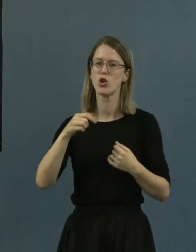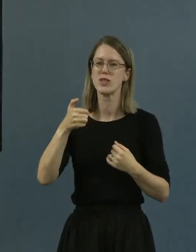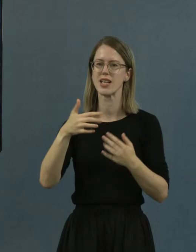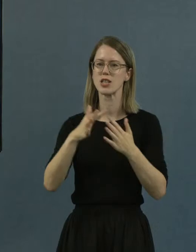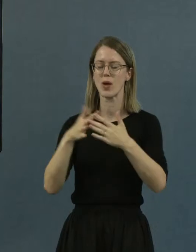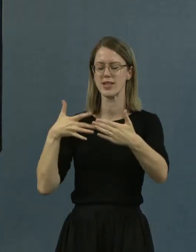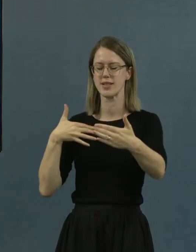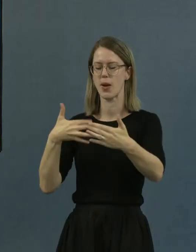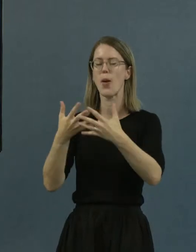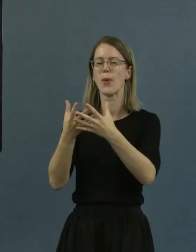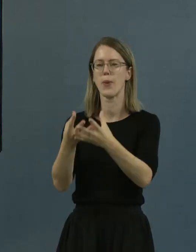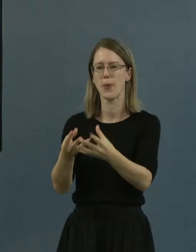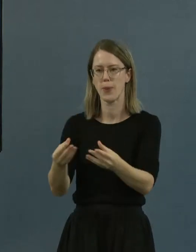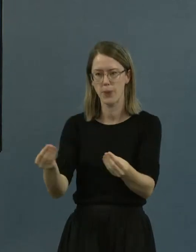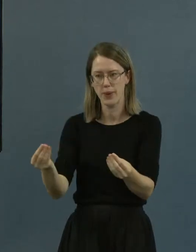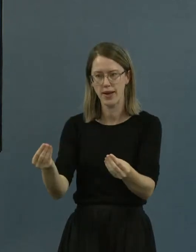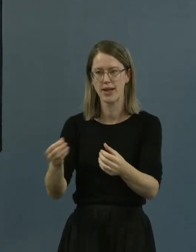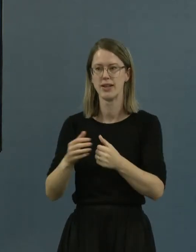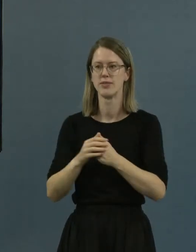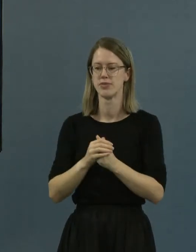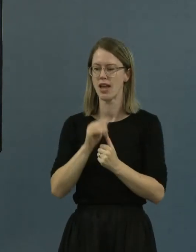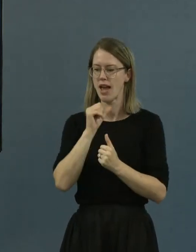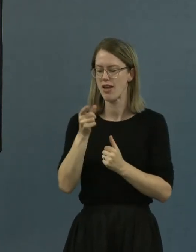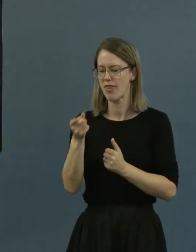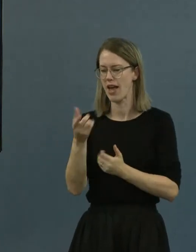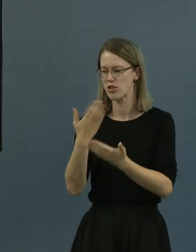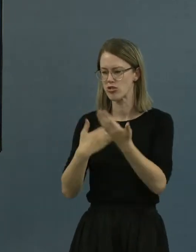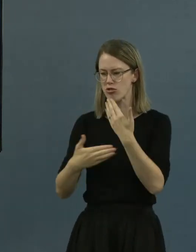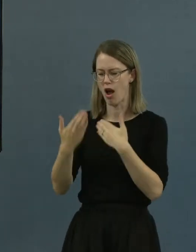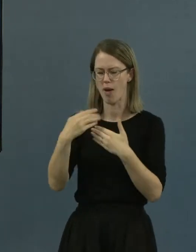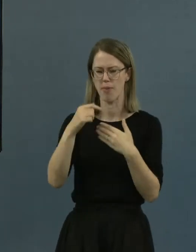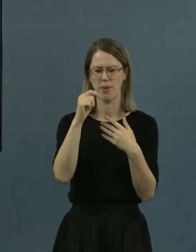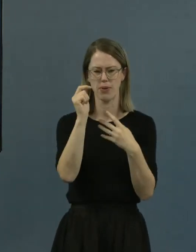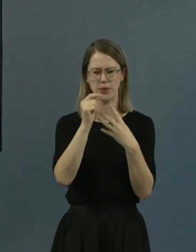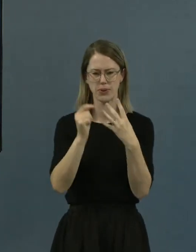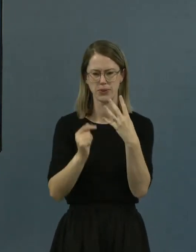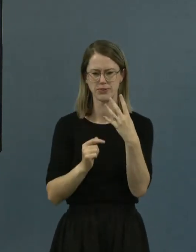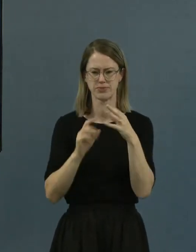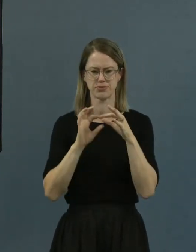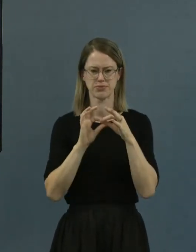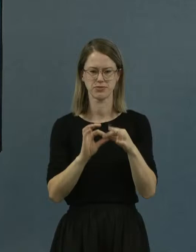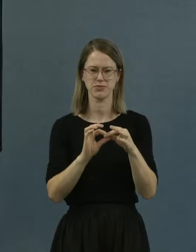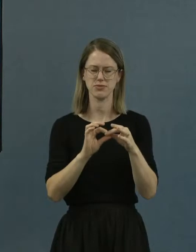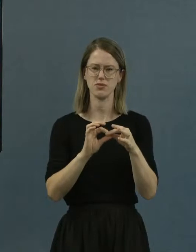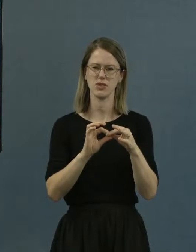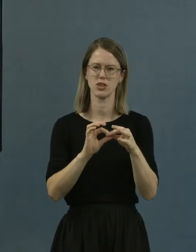the symptoms are gone in the